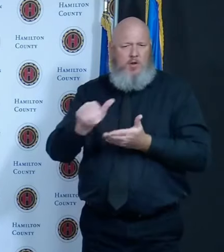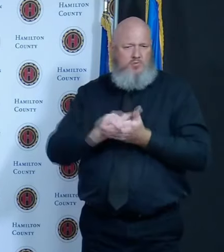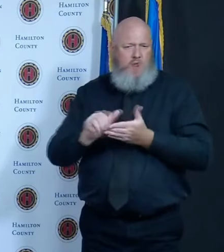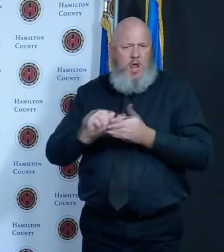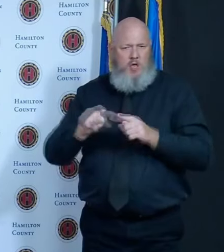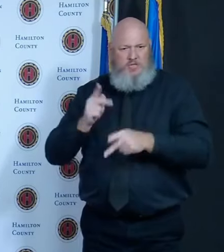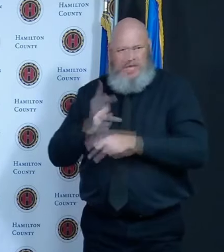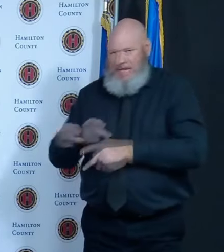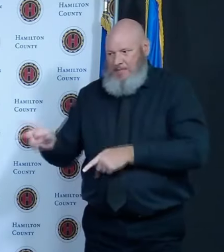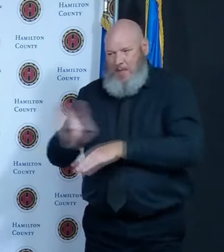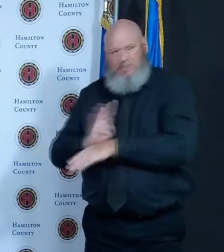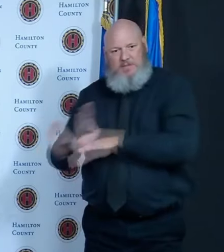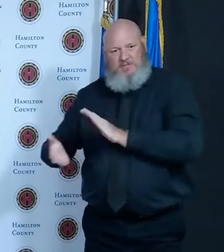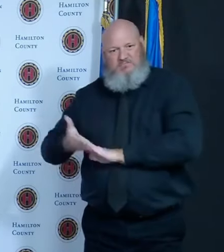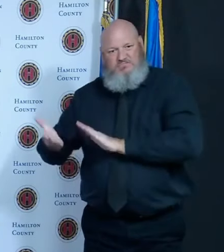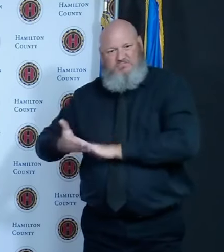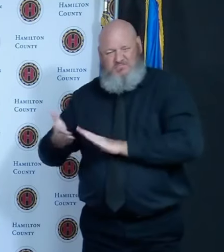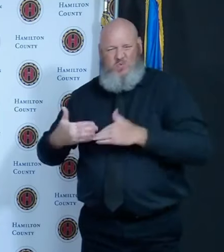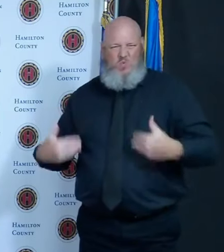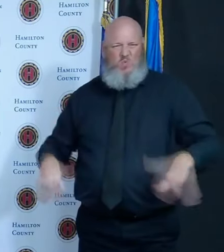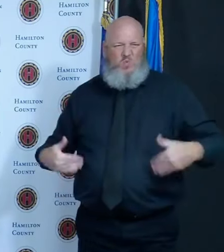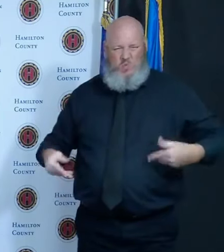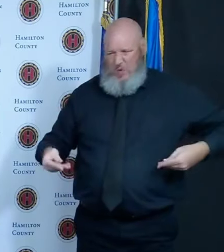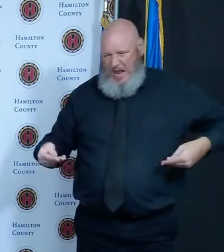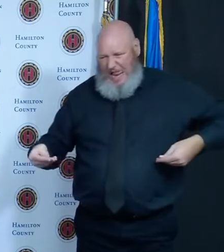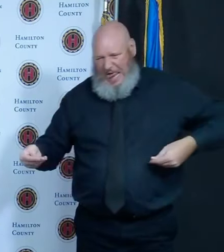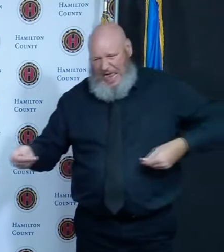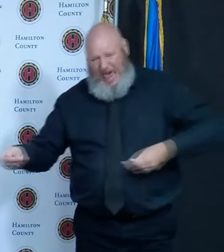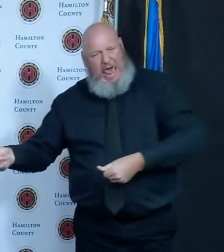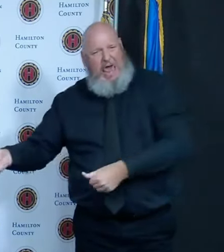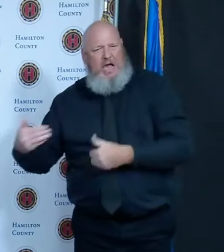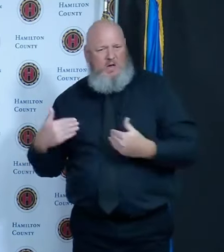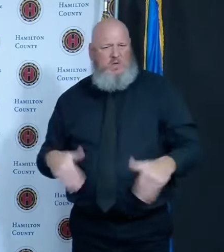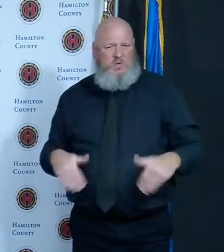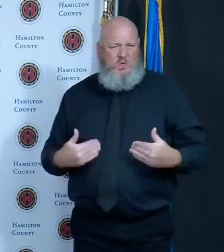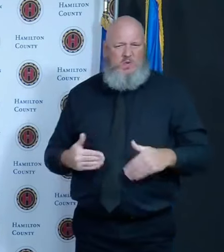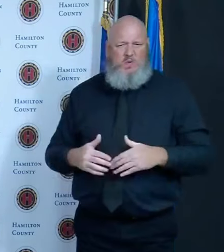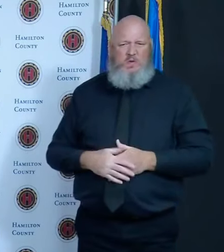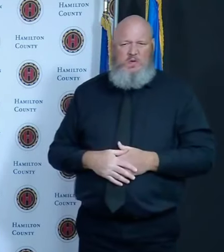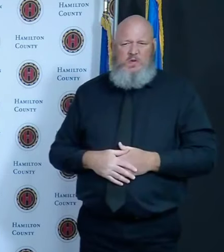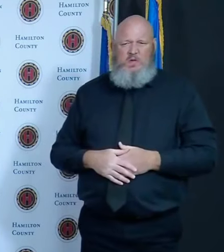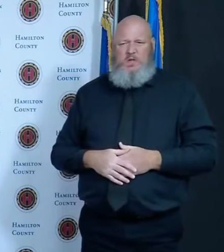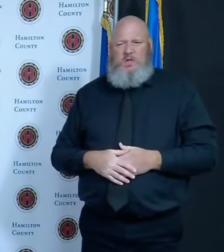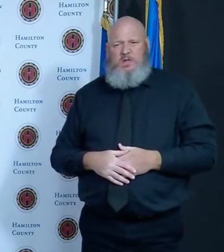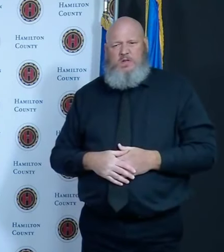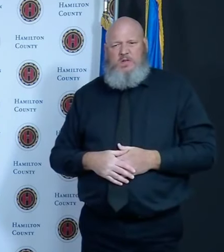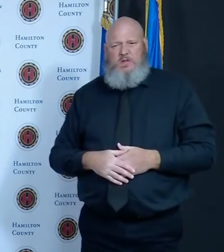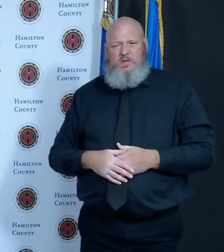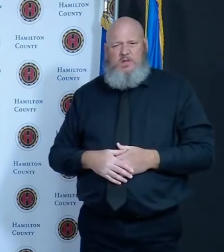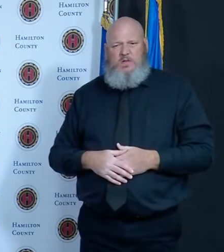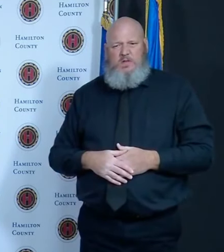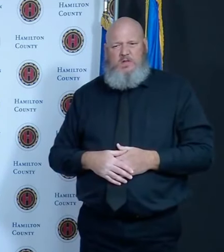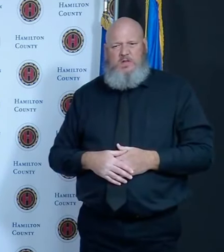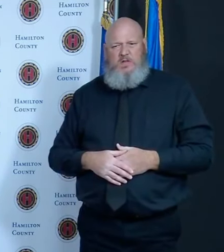staggering any way you slice it but those are the kinds of realities that David and others are trying to work through to keep their businesses going